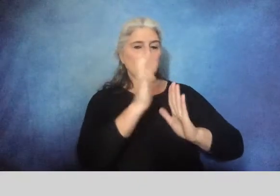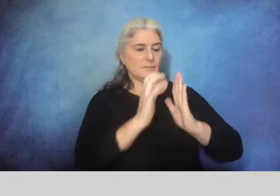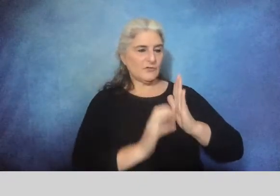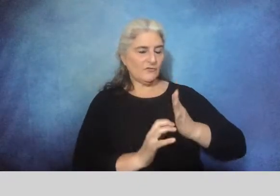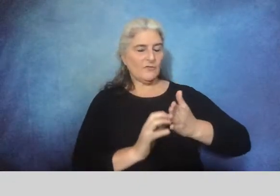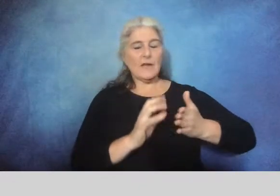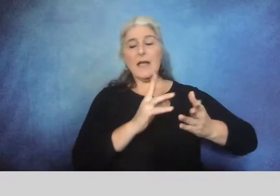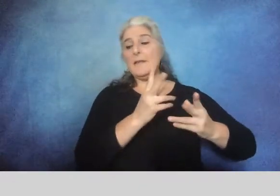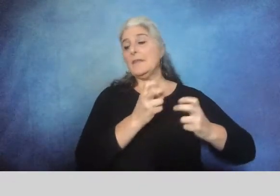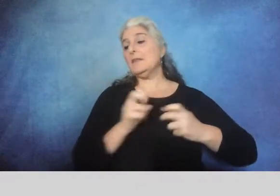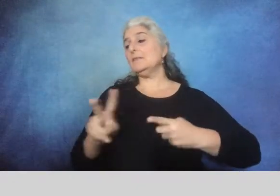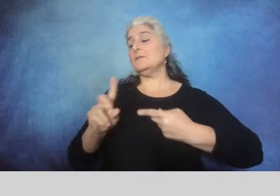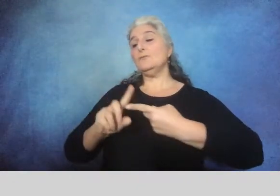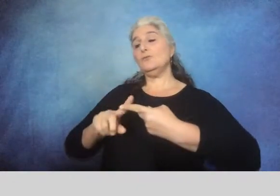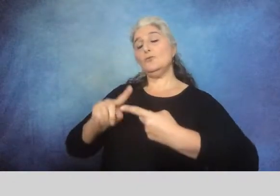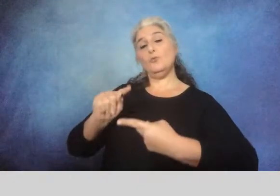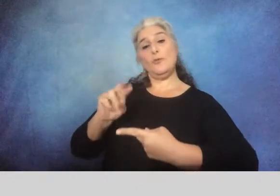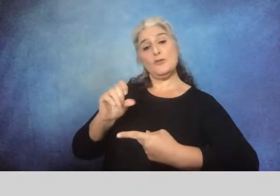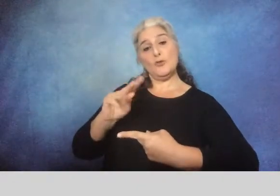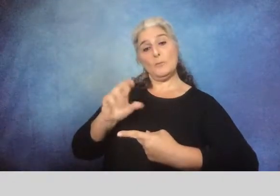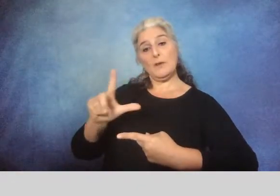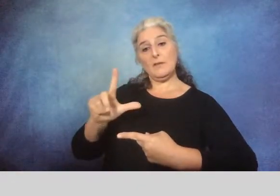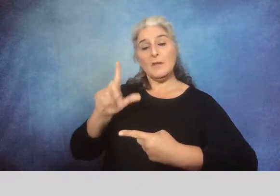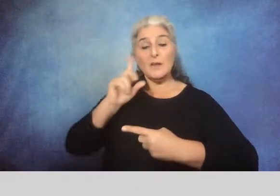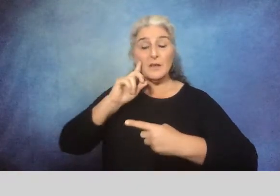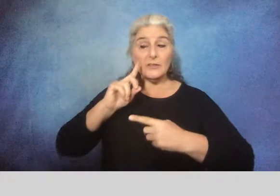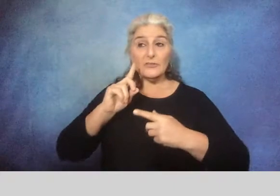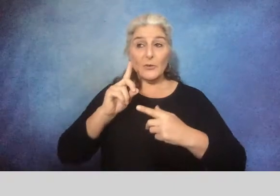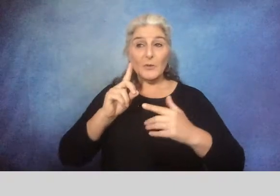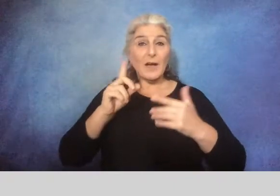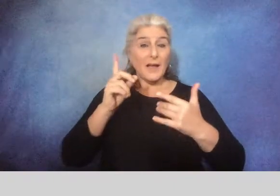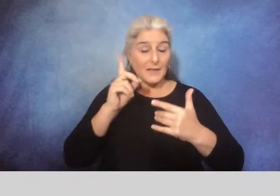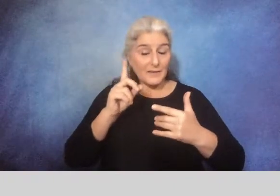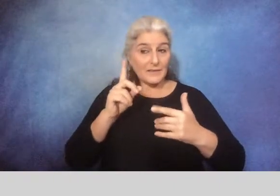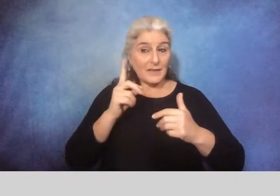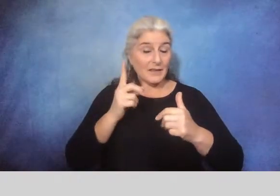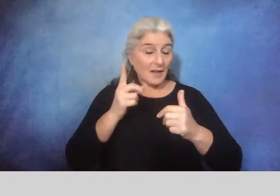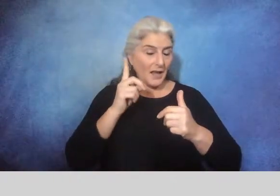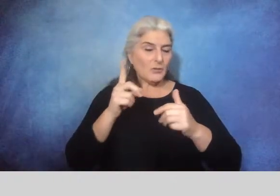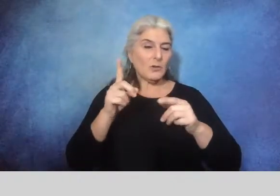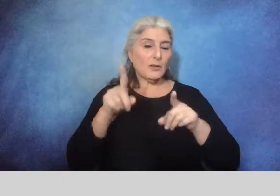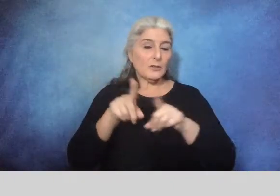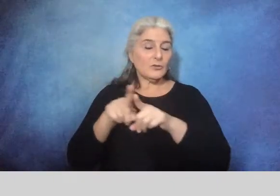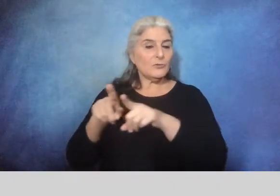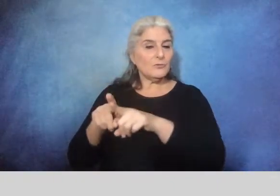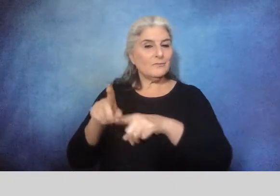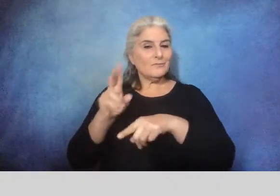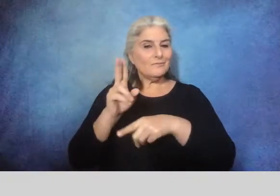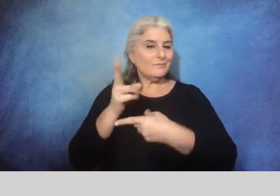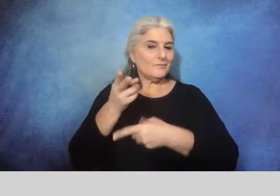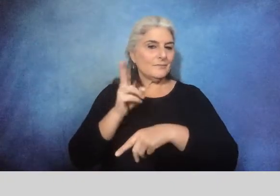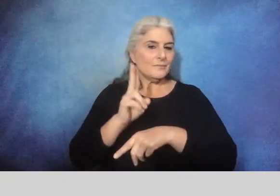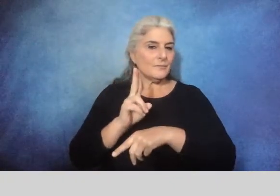So the first section I'll use the same logic to explain the shortcomings of the, that particular approach